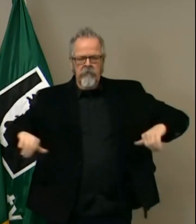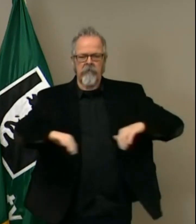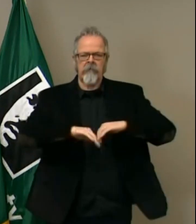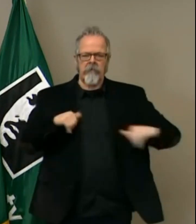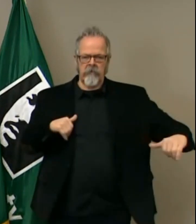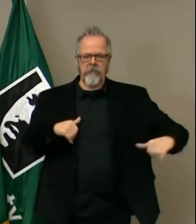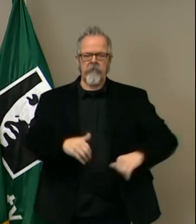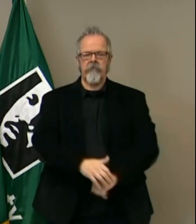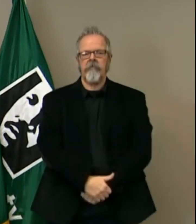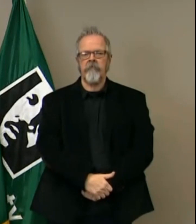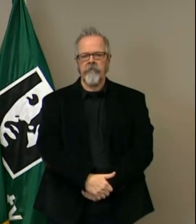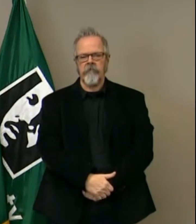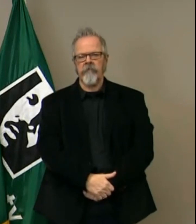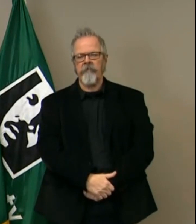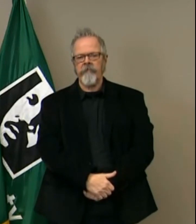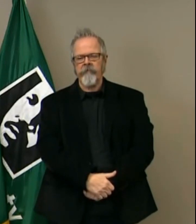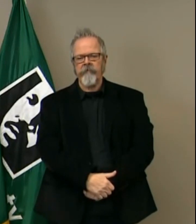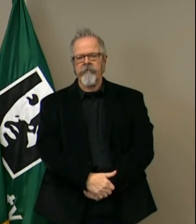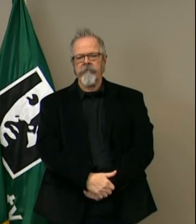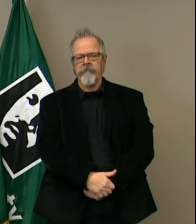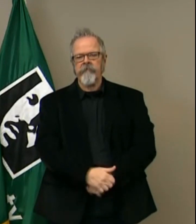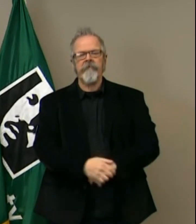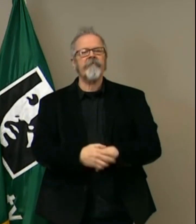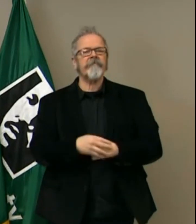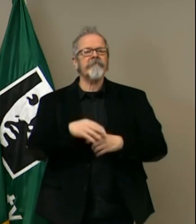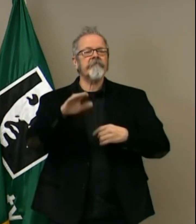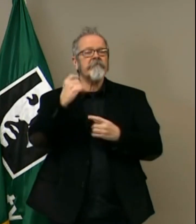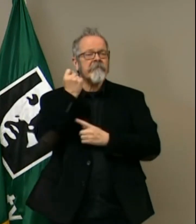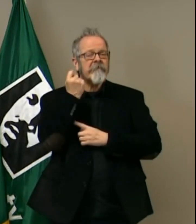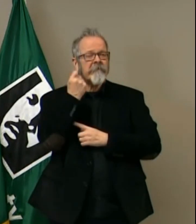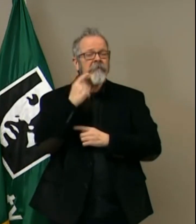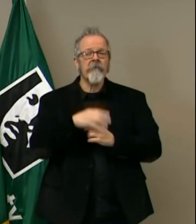order of the governor but I want to speak to every leader of any